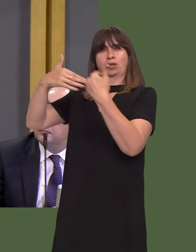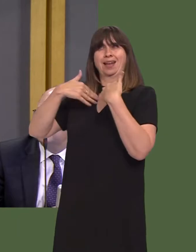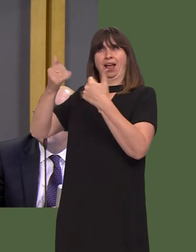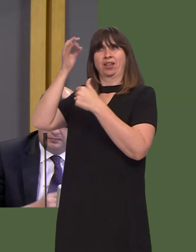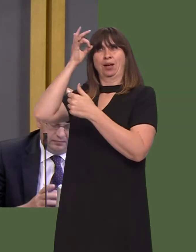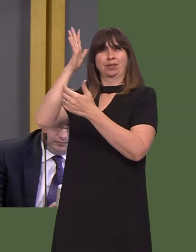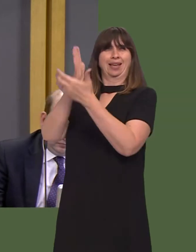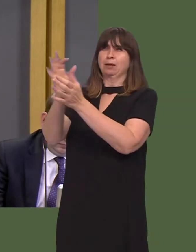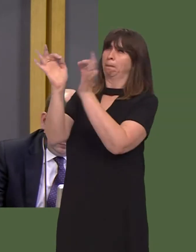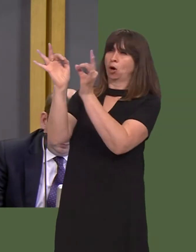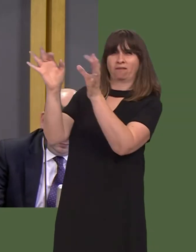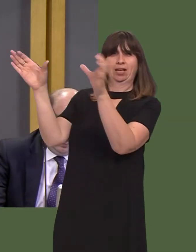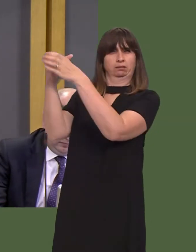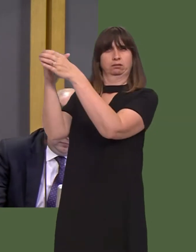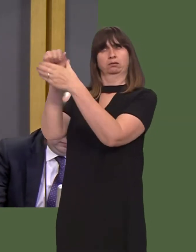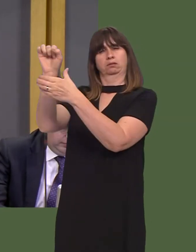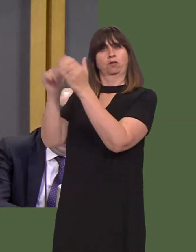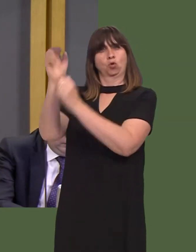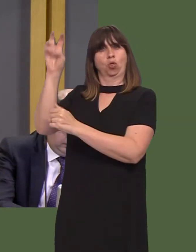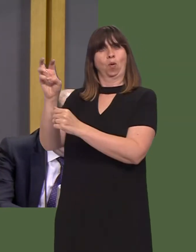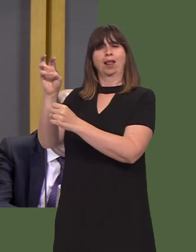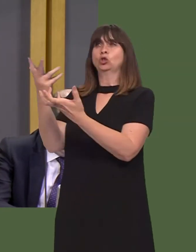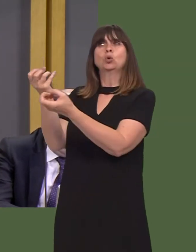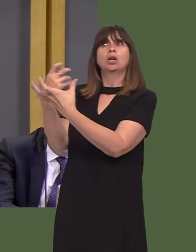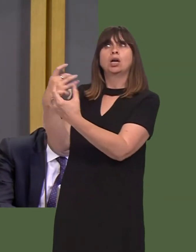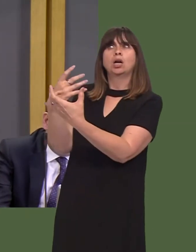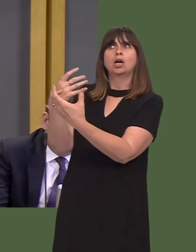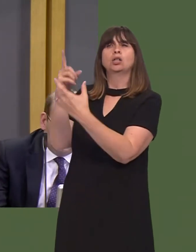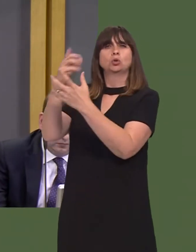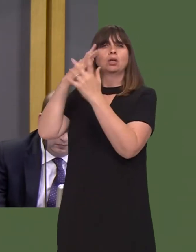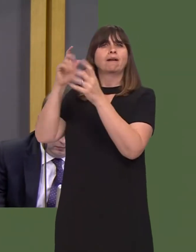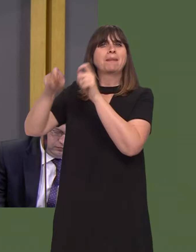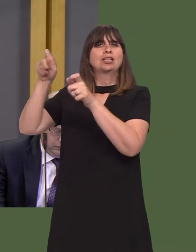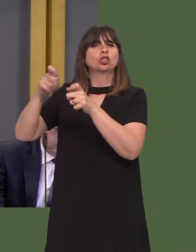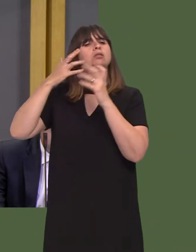Health Council is the ideal body to be our patientsí voice and watchdog. How do you